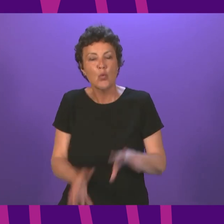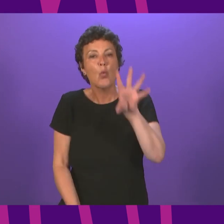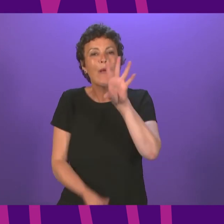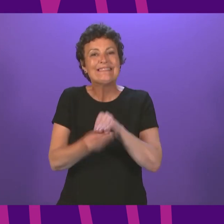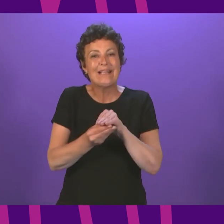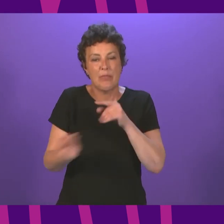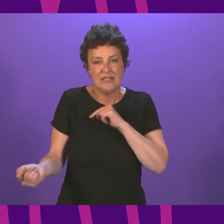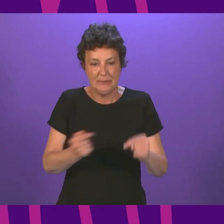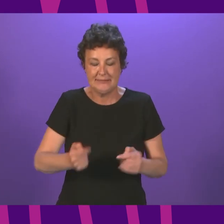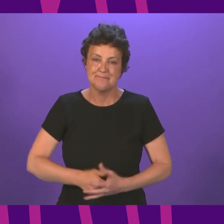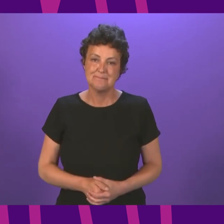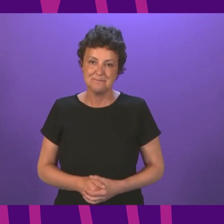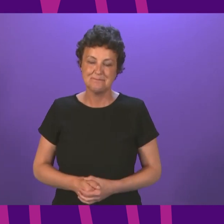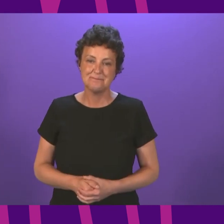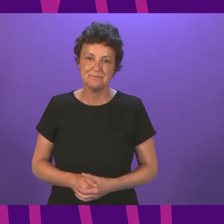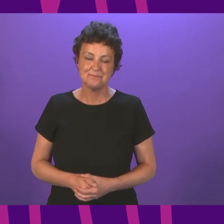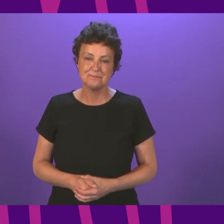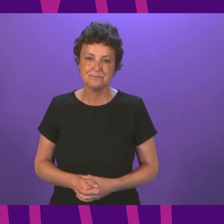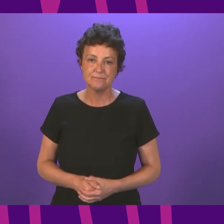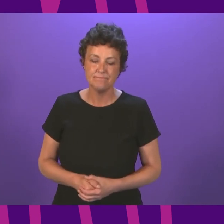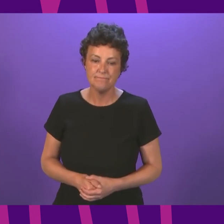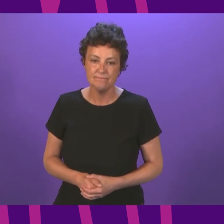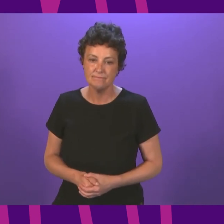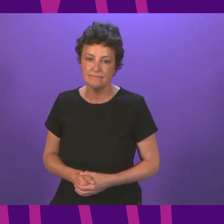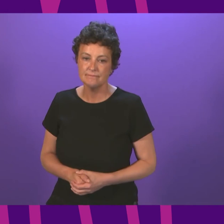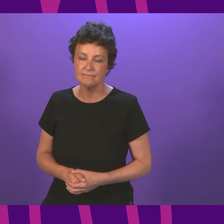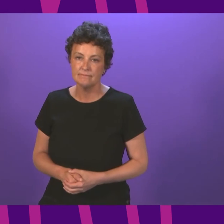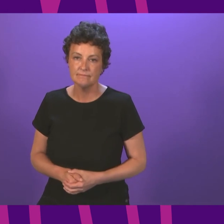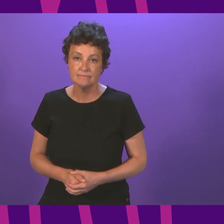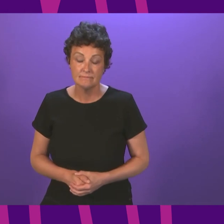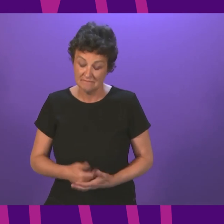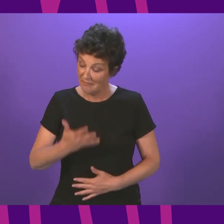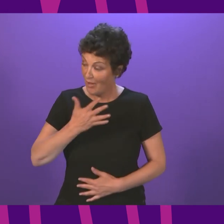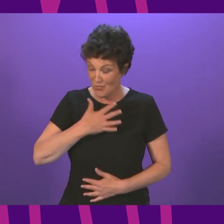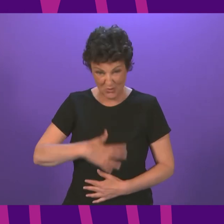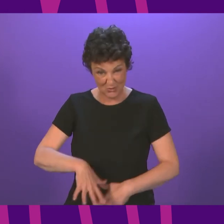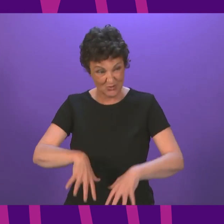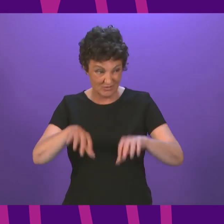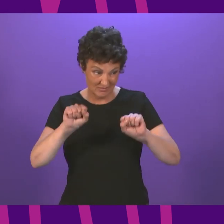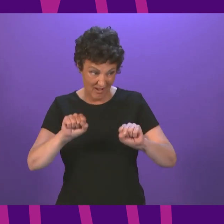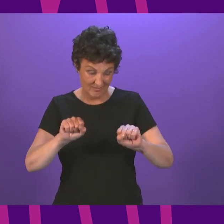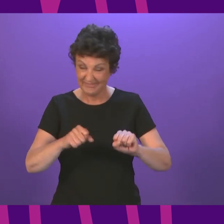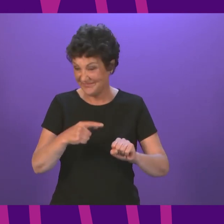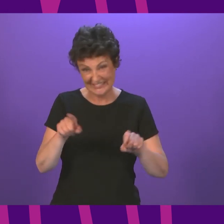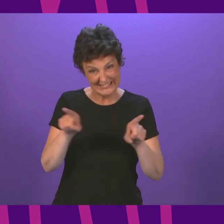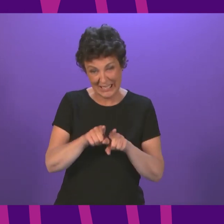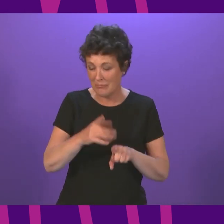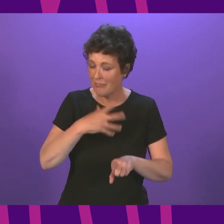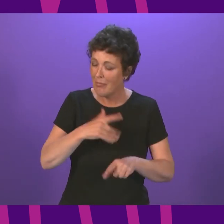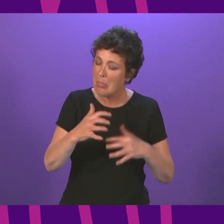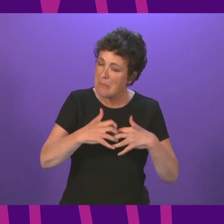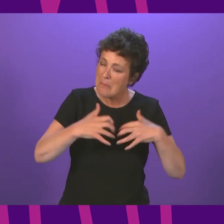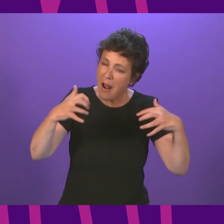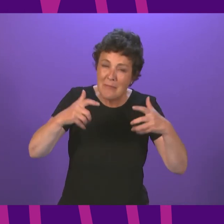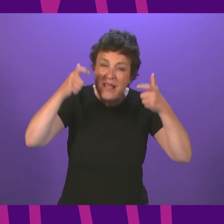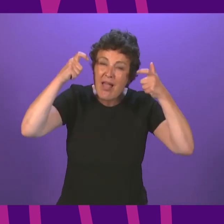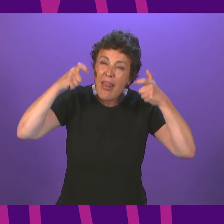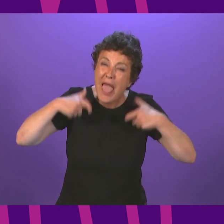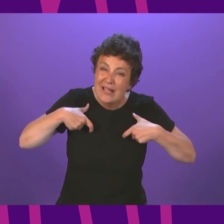On a point of order, Presiding Officer. I know that I am at risk of prolonging the agony—we